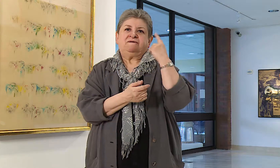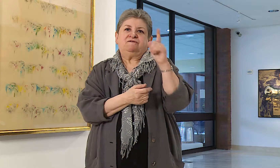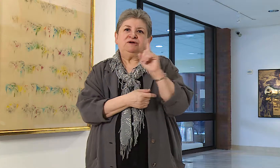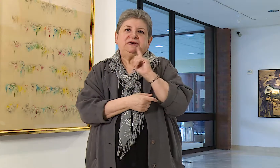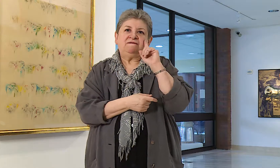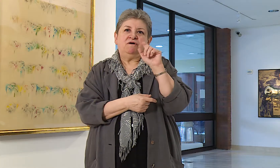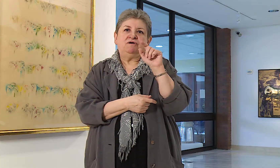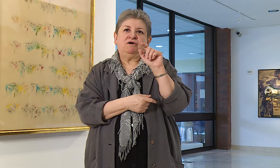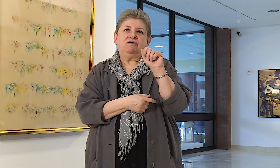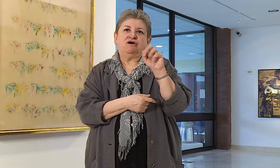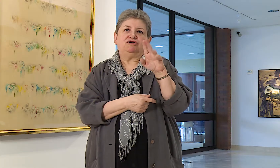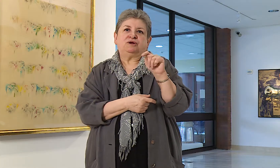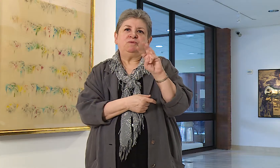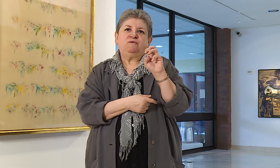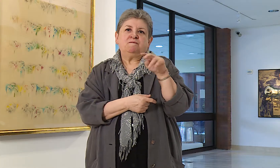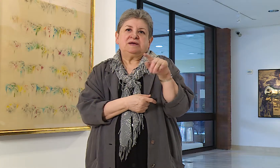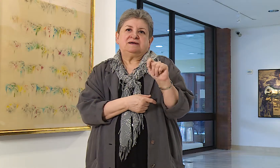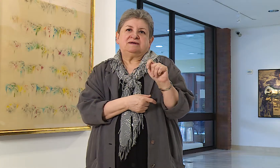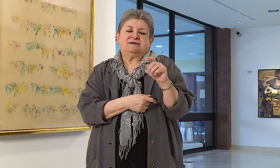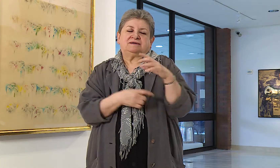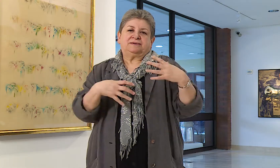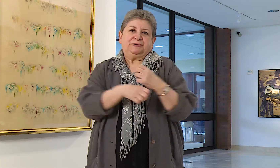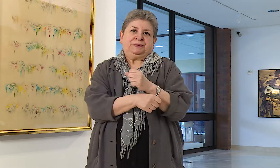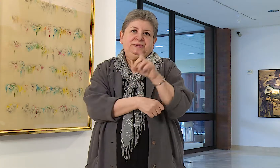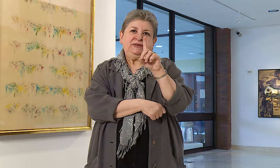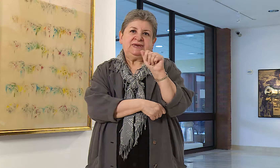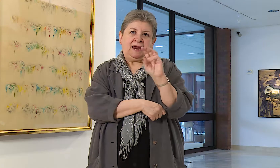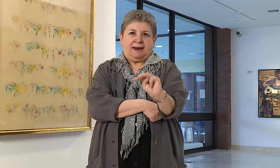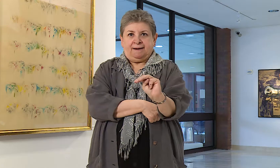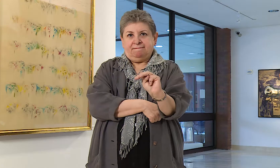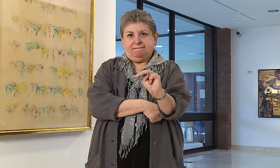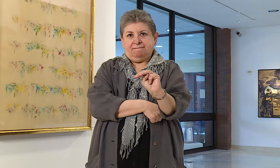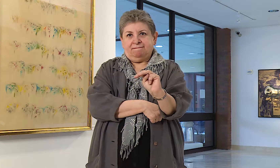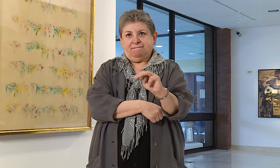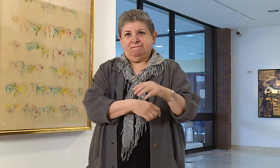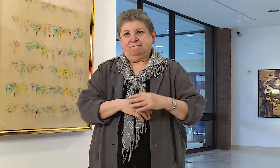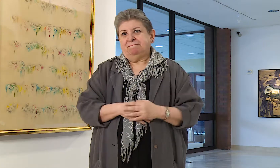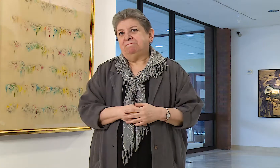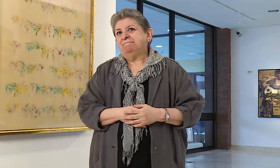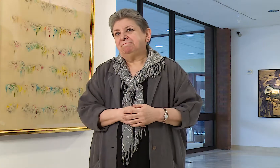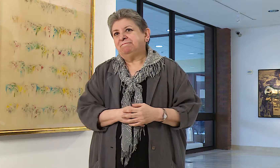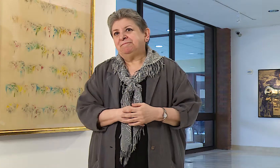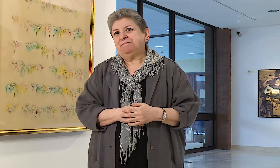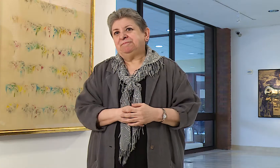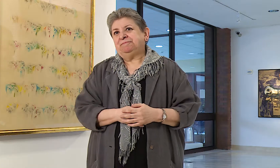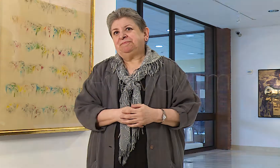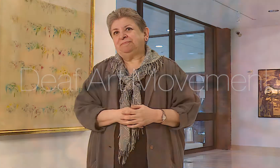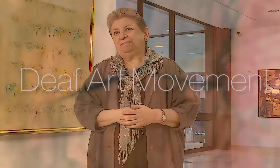all formed a blueprint for the Deaf Art Movement-- abbreviated DAM.